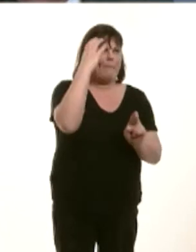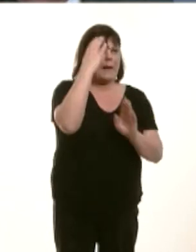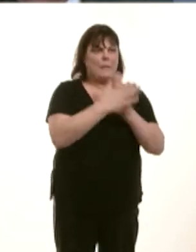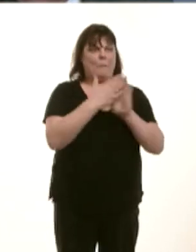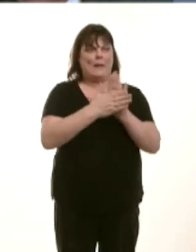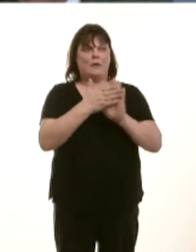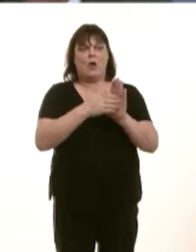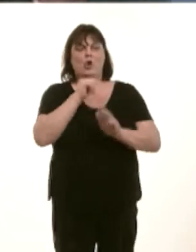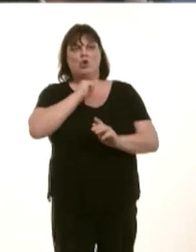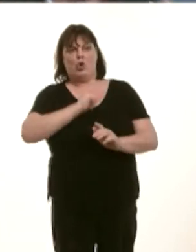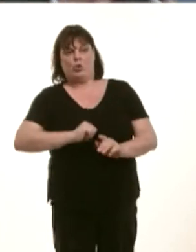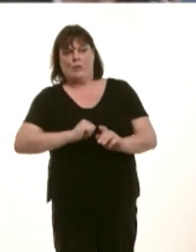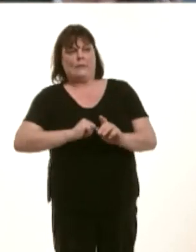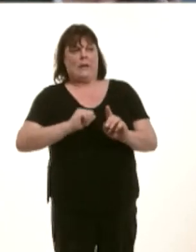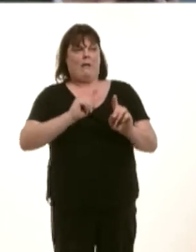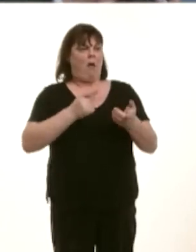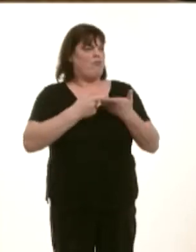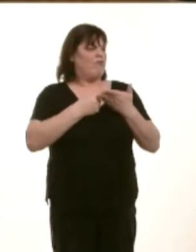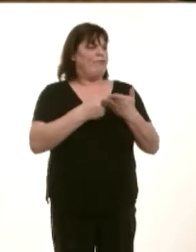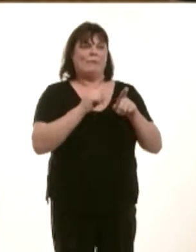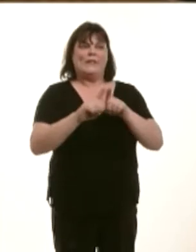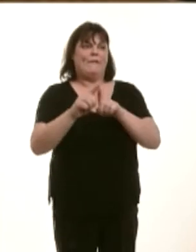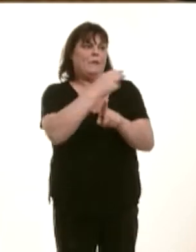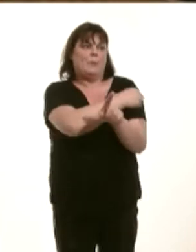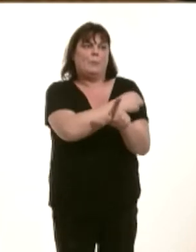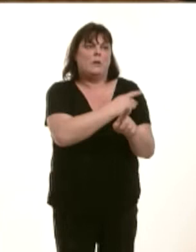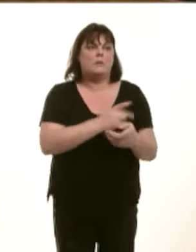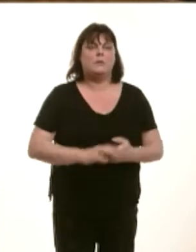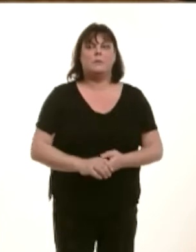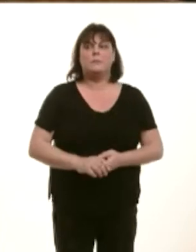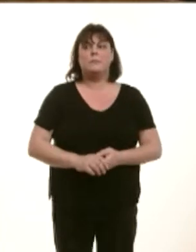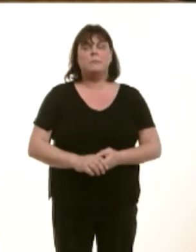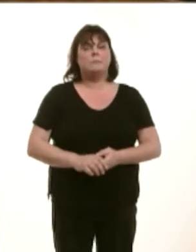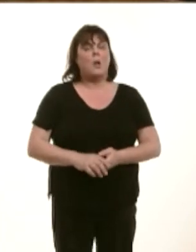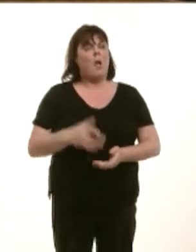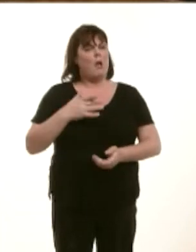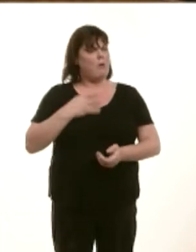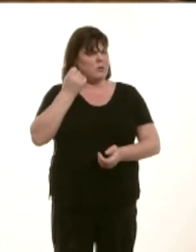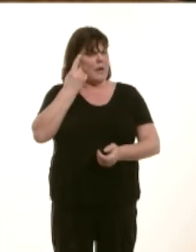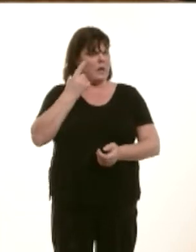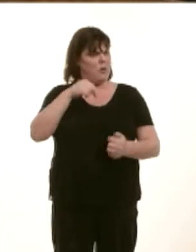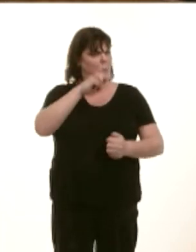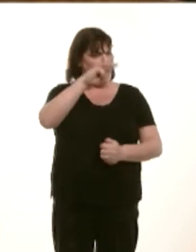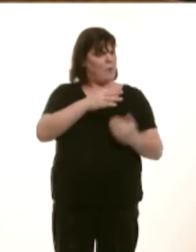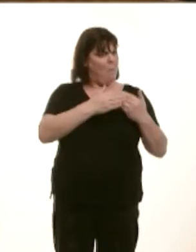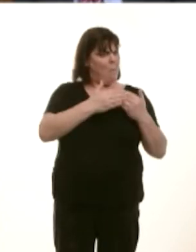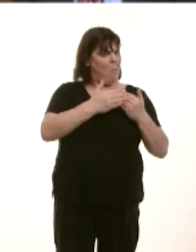patients to that hospital environment? Carwyn Jones: Well, my understanding is that we have more beds per head in Wales than in England. Andrew R.T. Davies: Thatís not the question. Thatís not the questionó20% fewer beds.